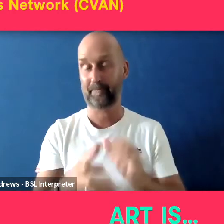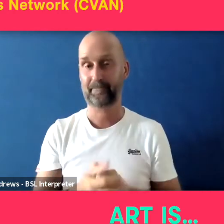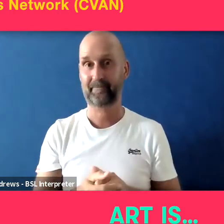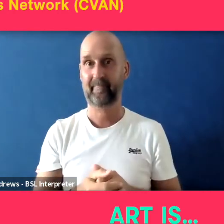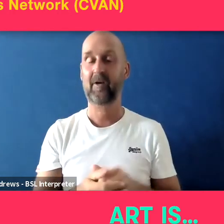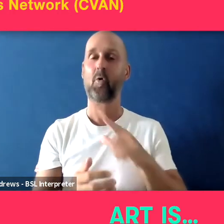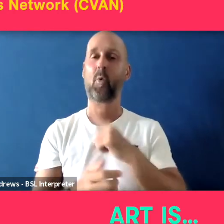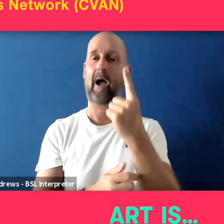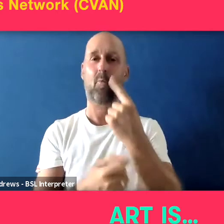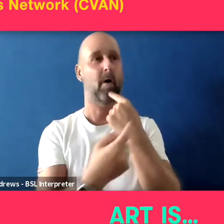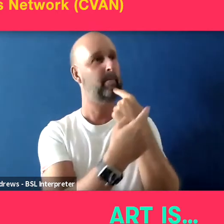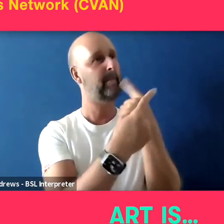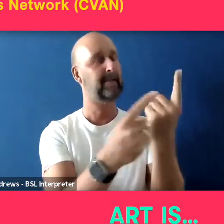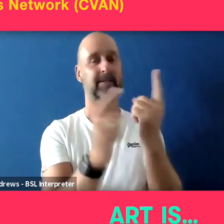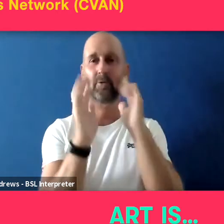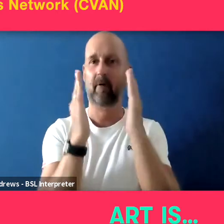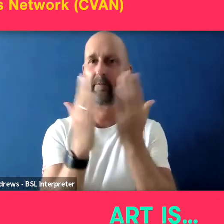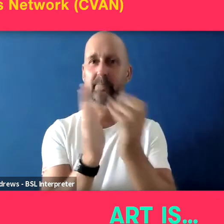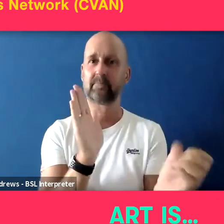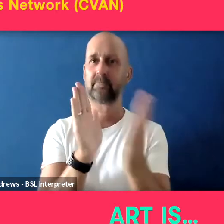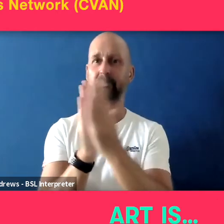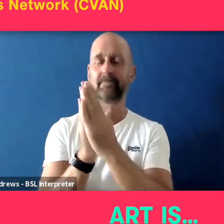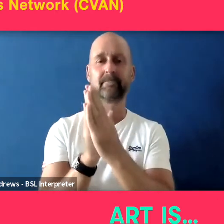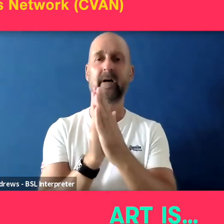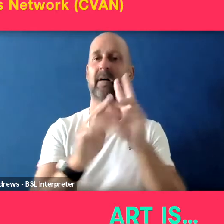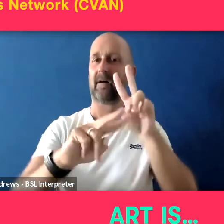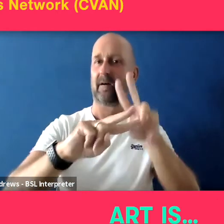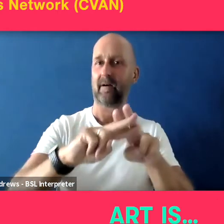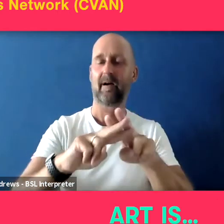on your social post - begin with “Art is Essential” and be sure to use the hashtag.